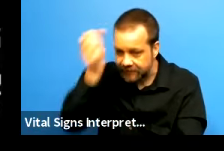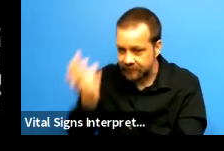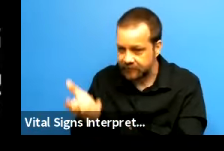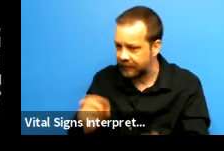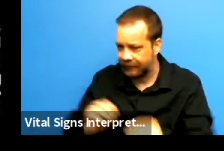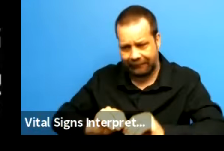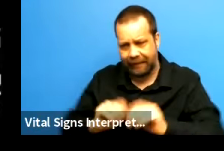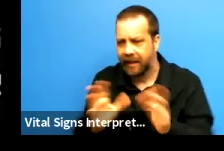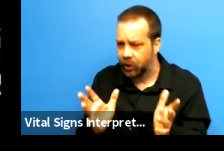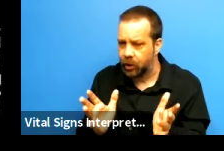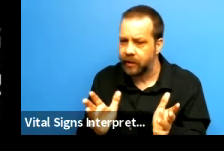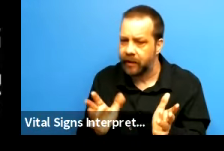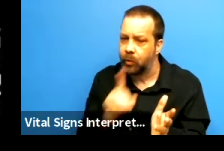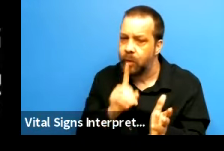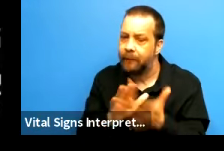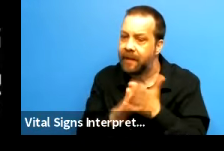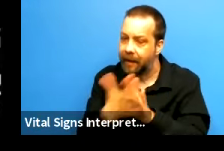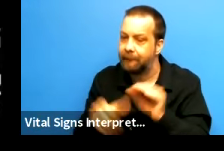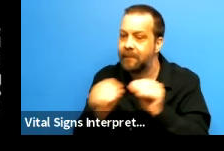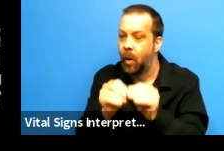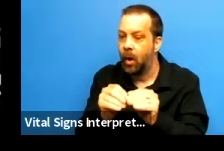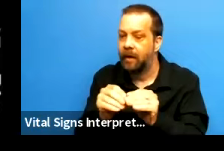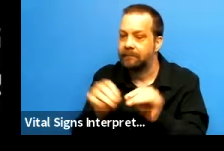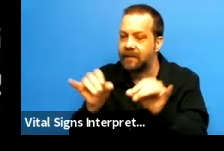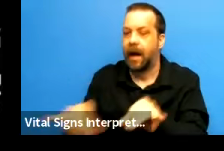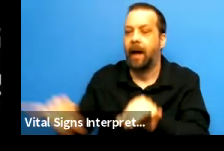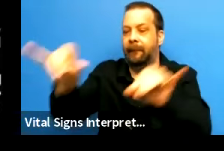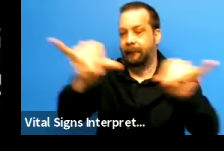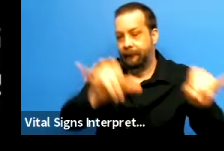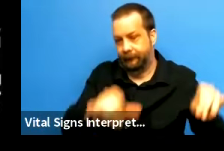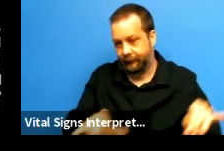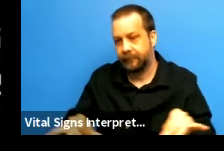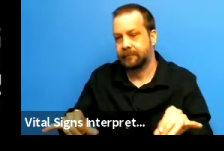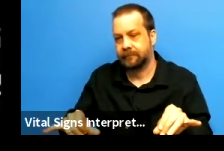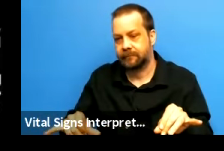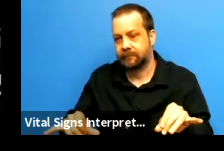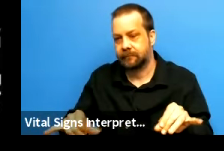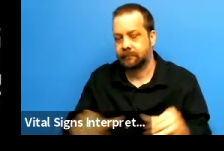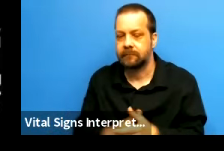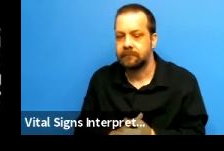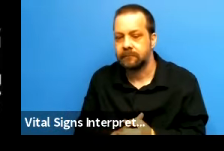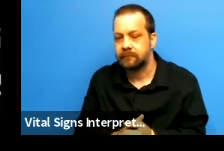They're really becoming more common place. At the end of the day...